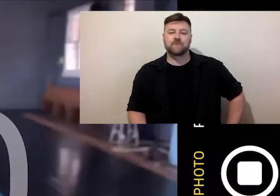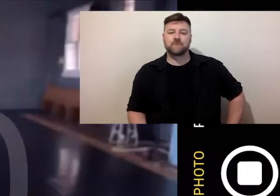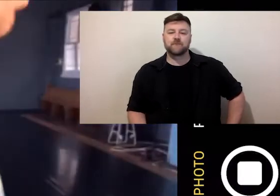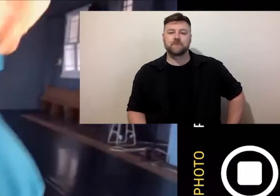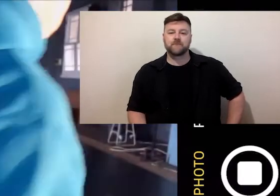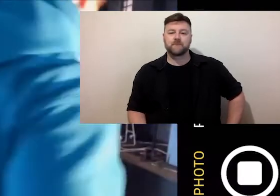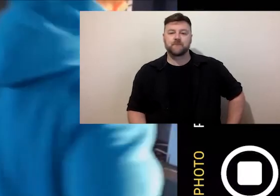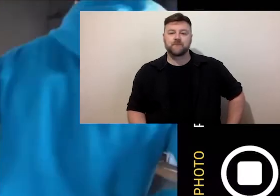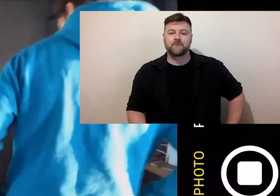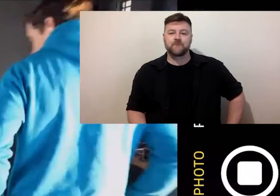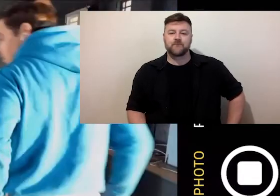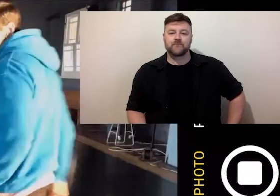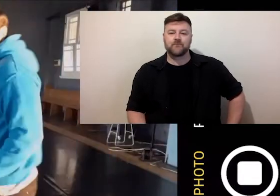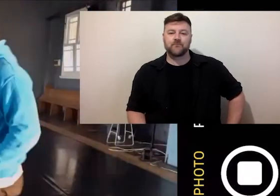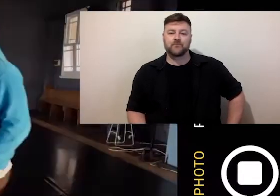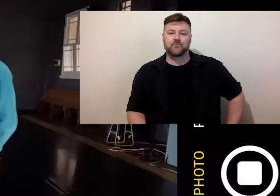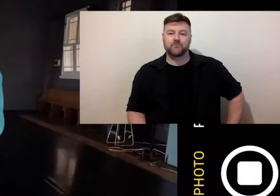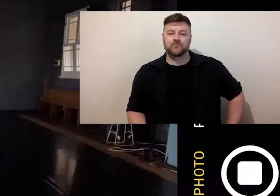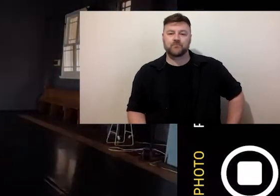Alright.